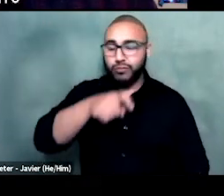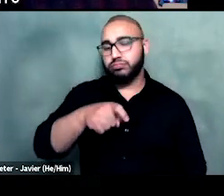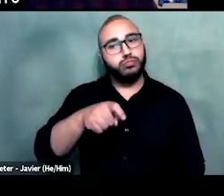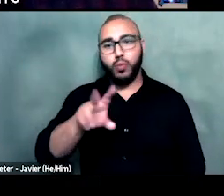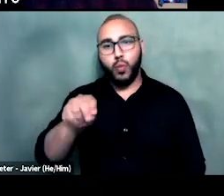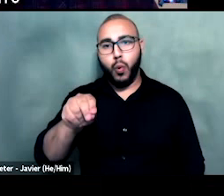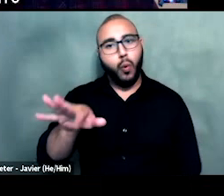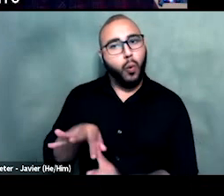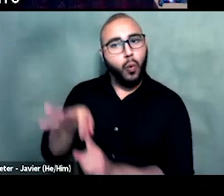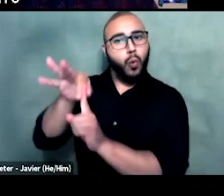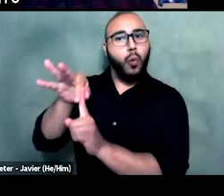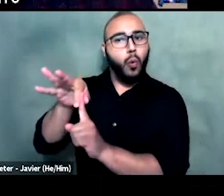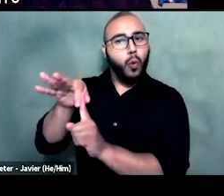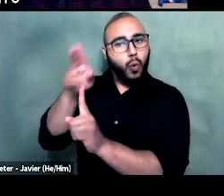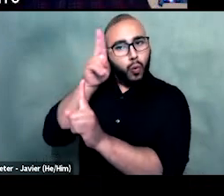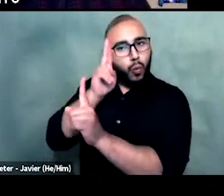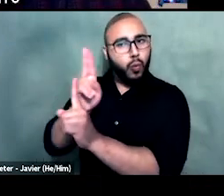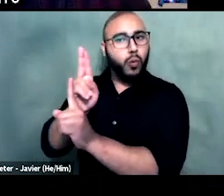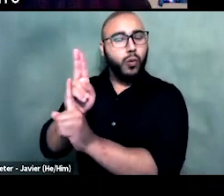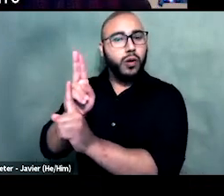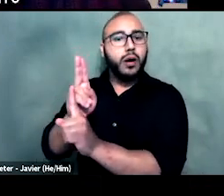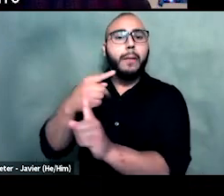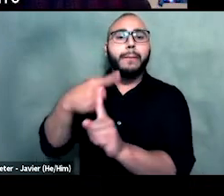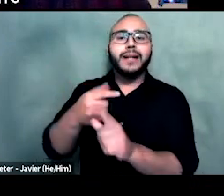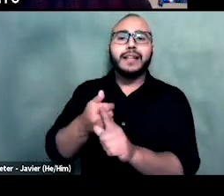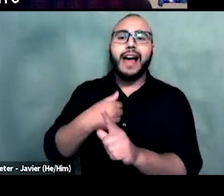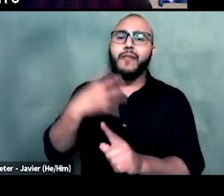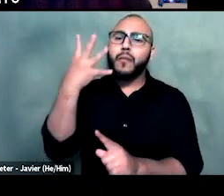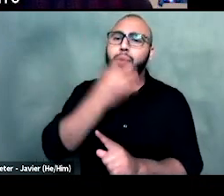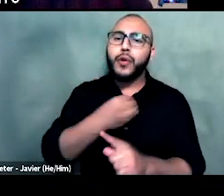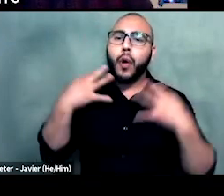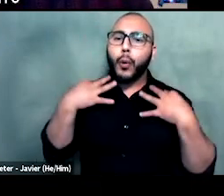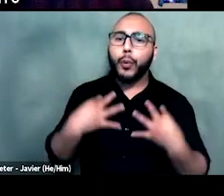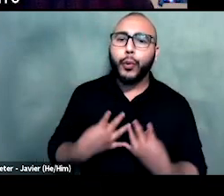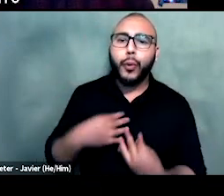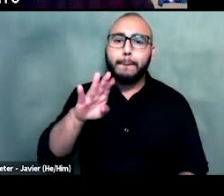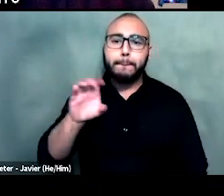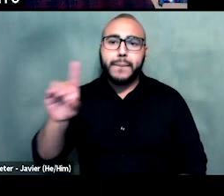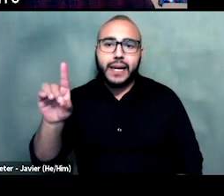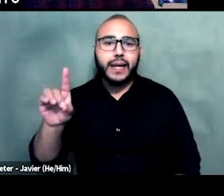adorned with some really beautiful beads and a blanket. He's one of my favorite Native